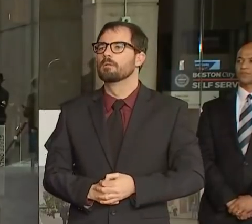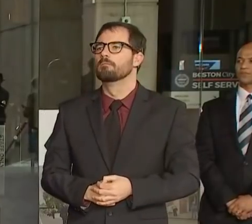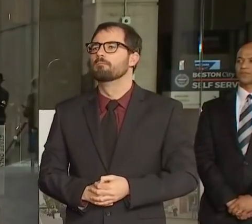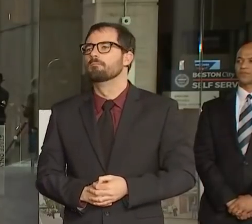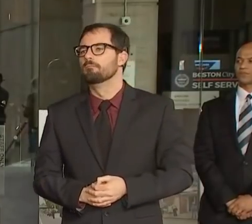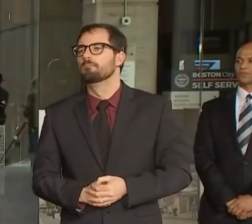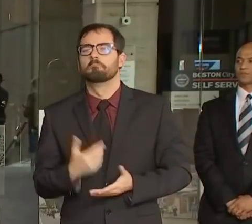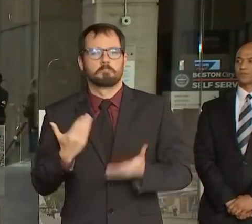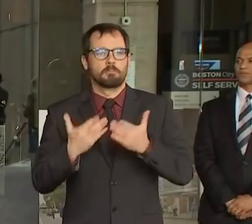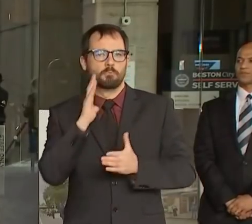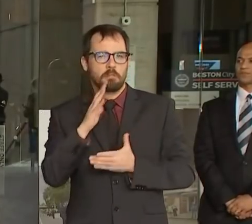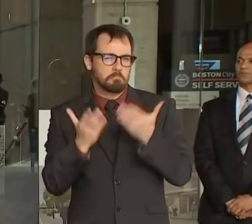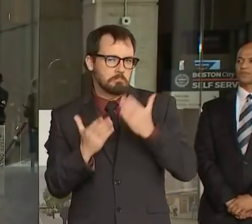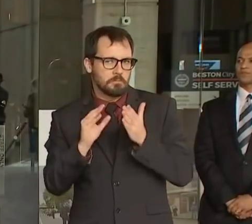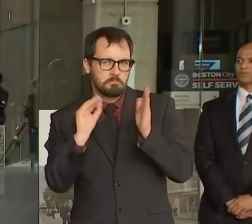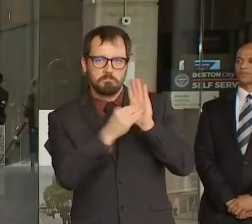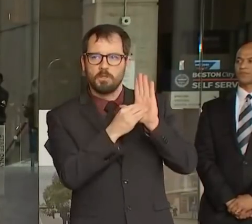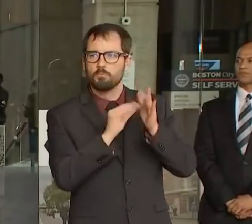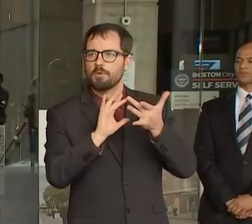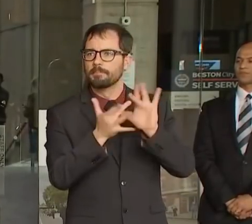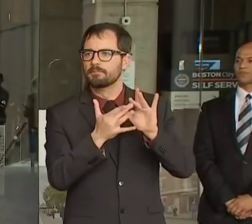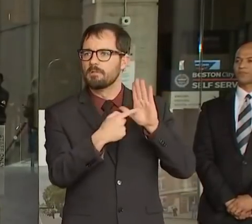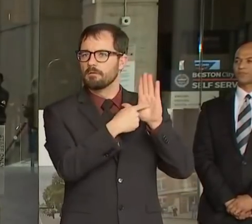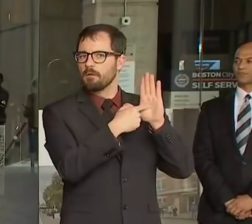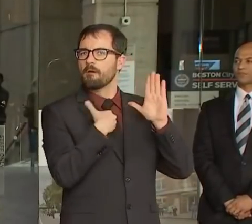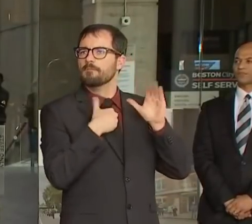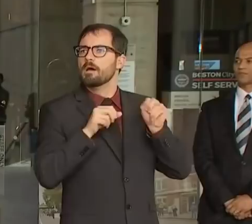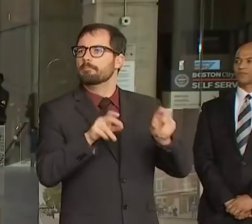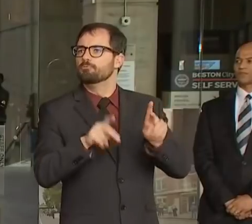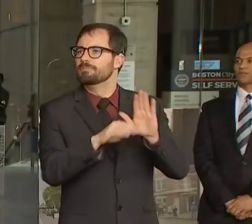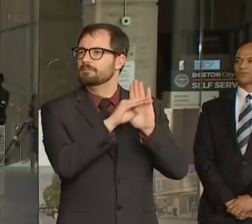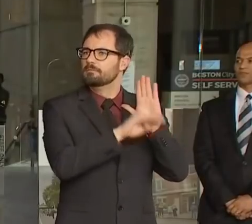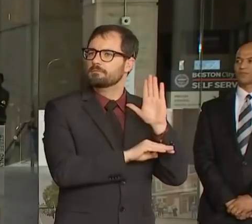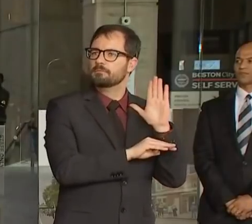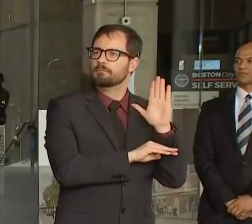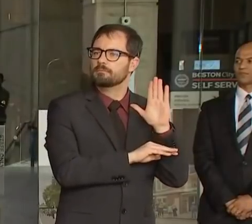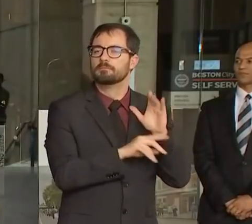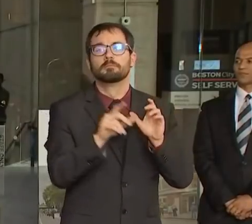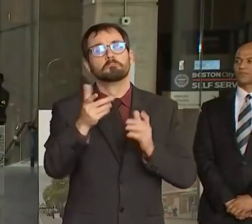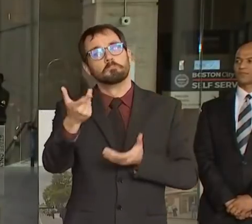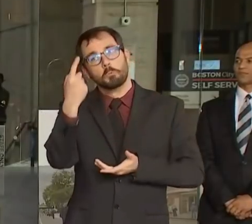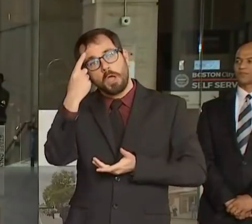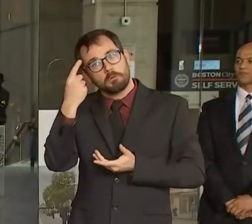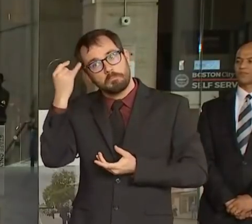RESTAURANTS. THE DIRECTORY FOR RESIDENTS TO KNOW WHAT IS OPEN AND WHAT BUSINESSES CAN SHARE